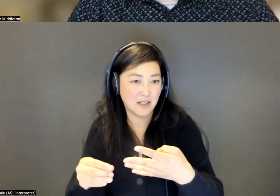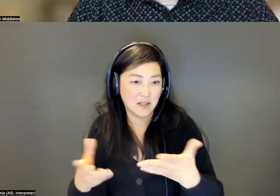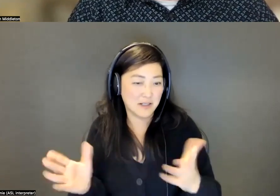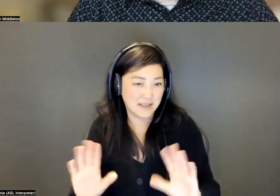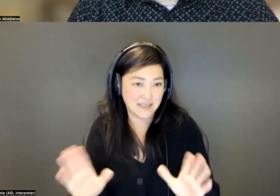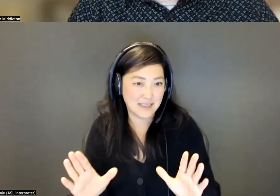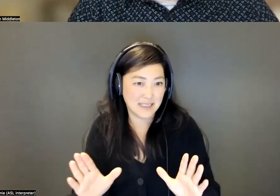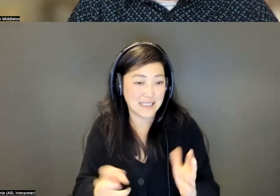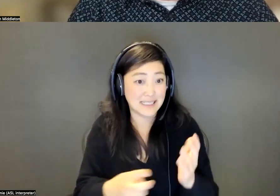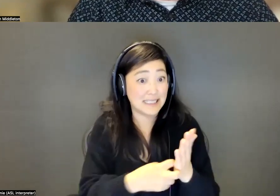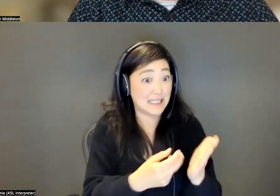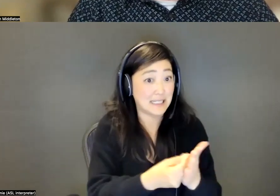definitely. Tim: